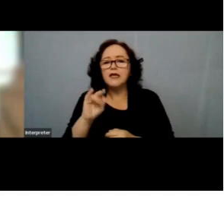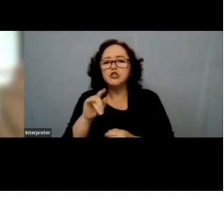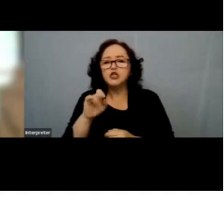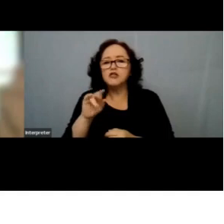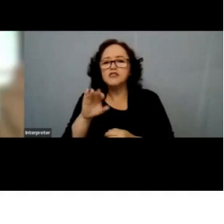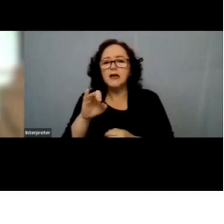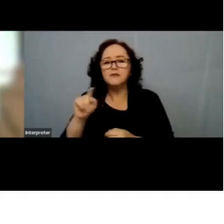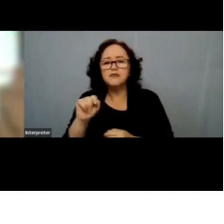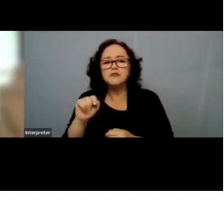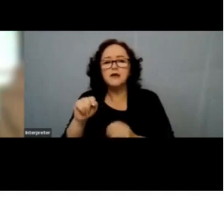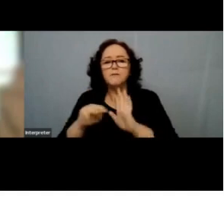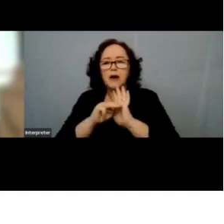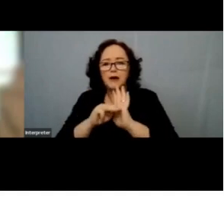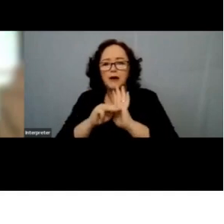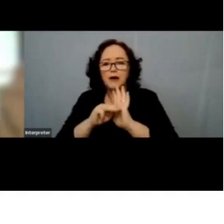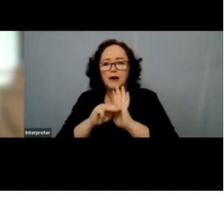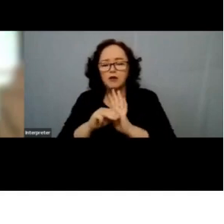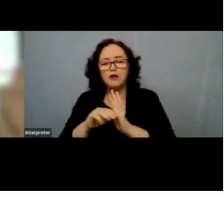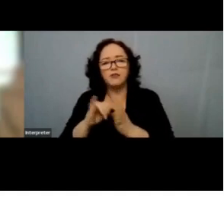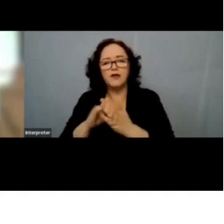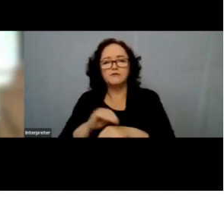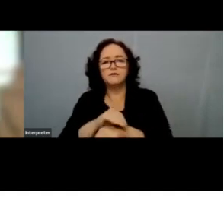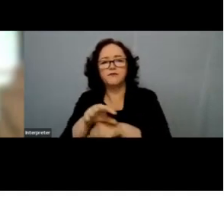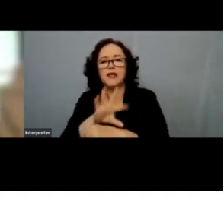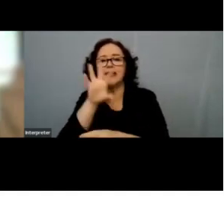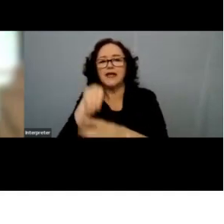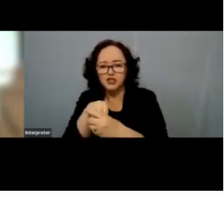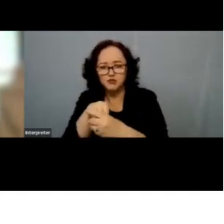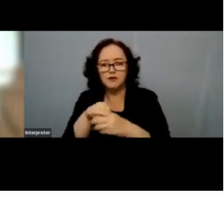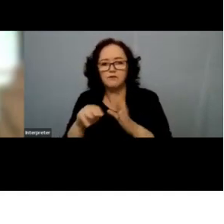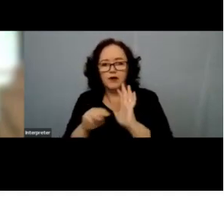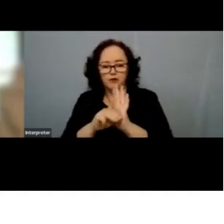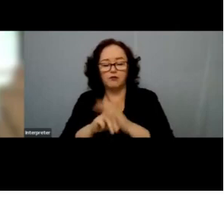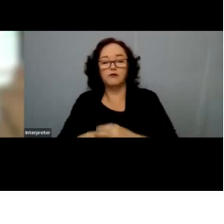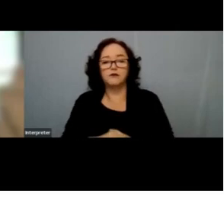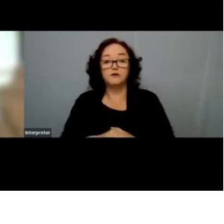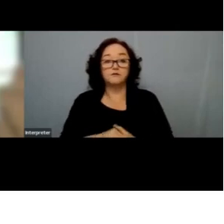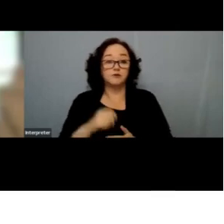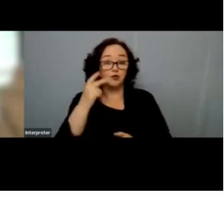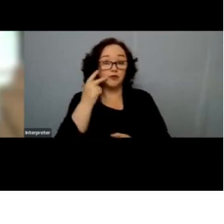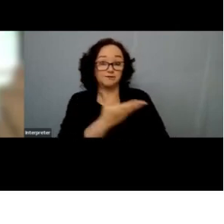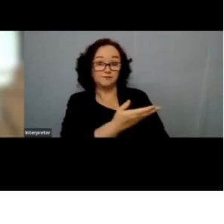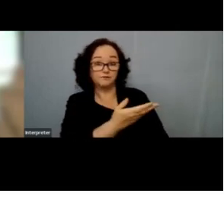the Child Welfare engagement model concept, you're gonna see here that this gives you an opportunity to see components